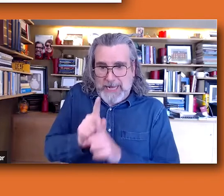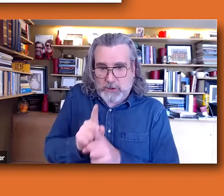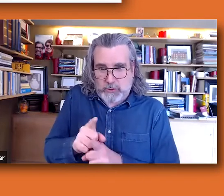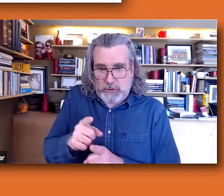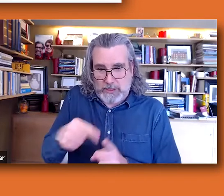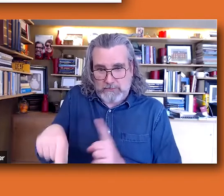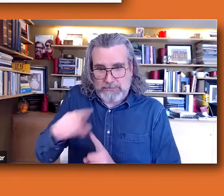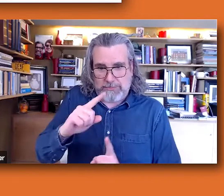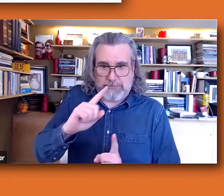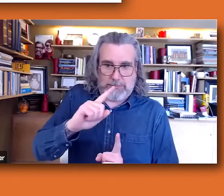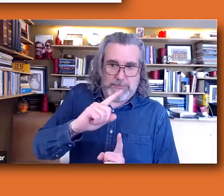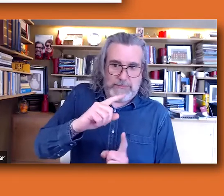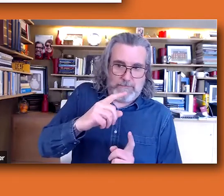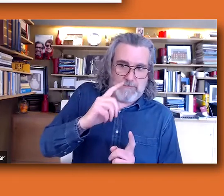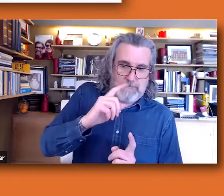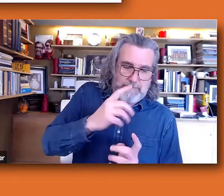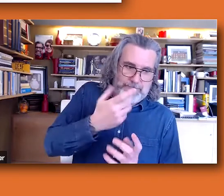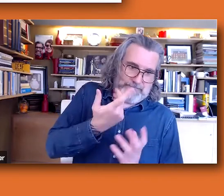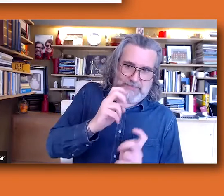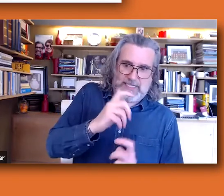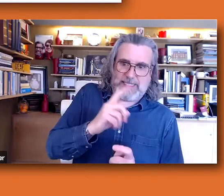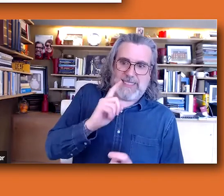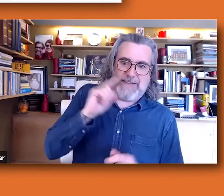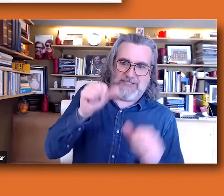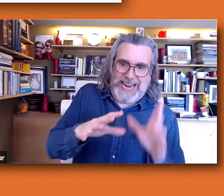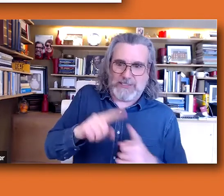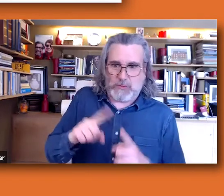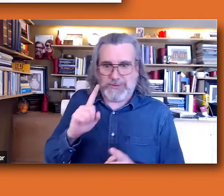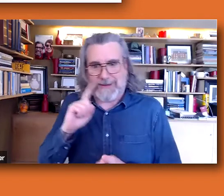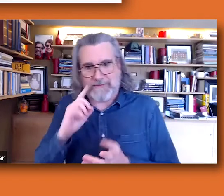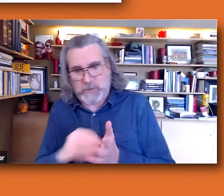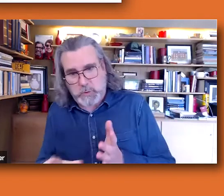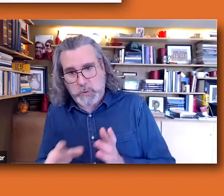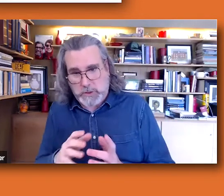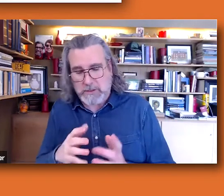and trying to think about the ideal mentor.